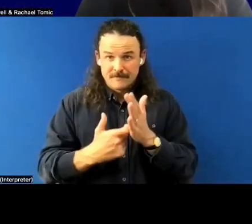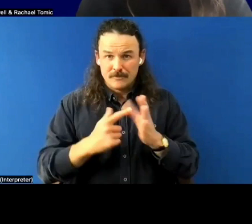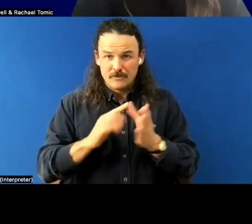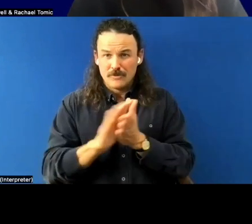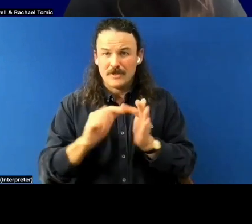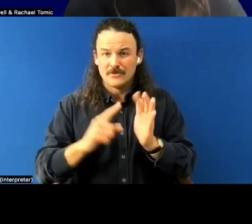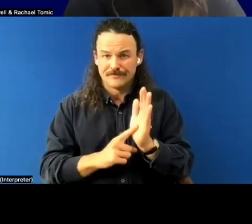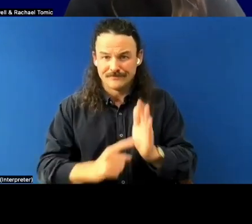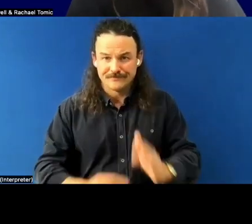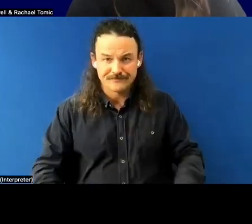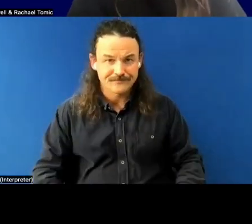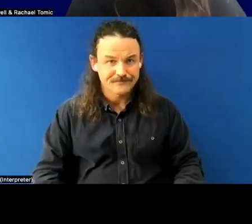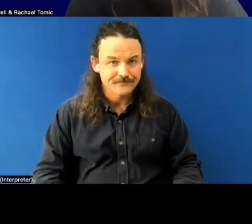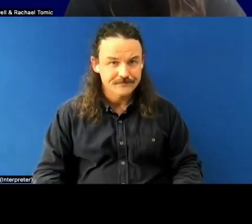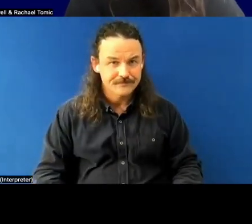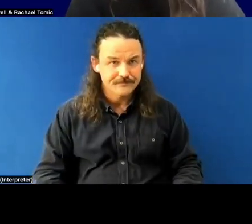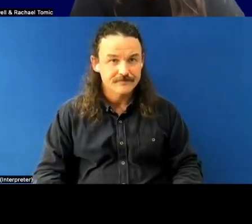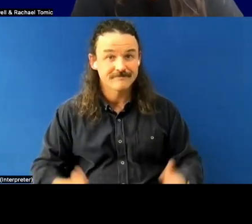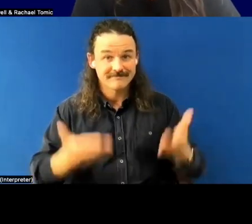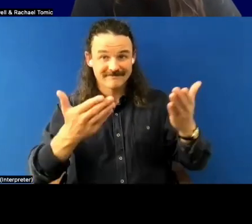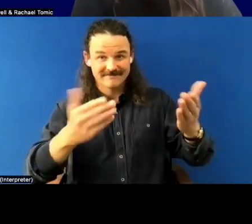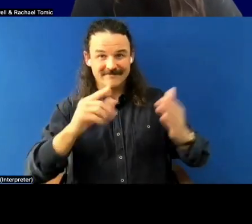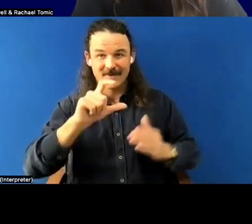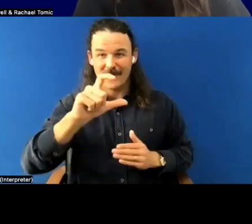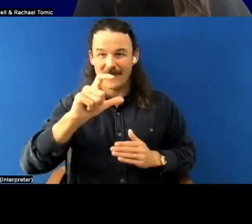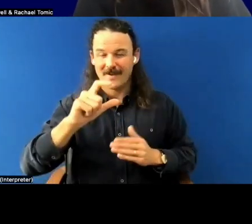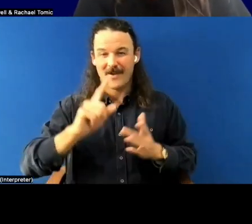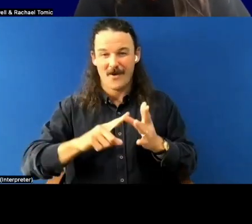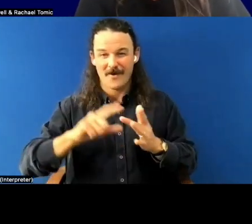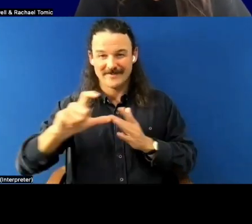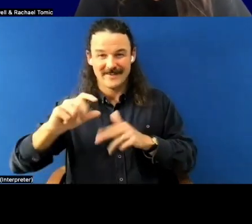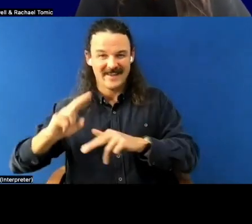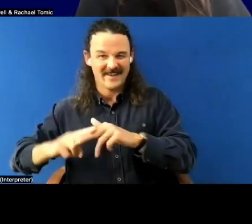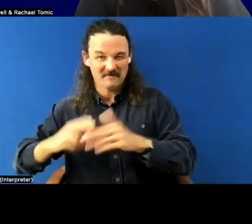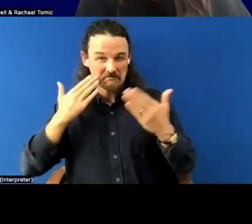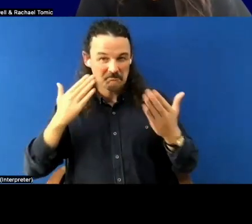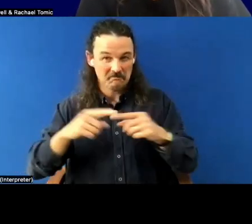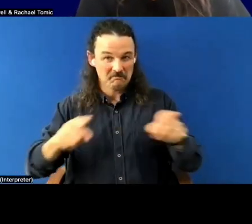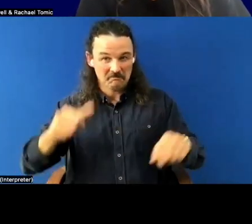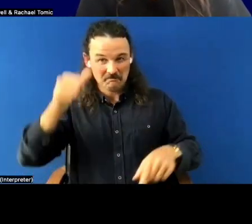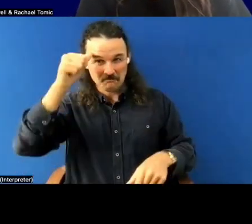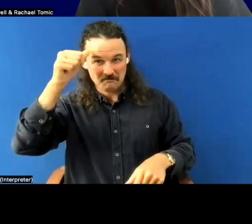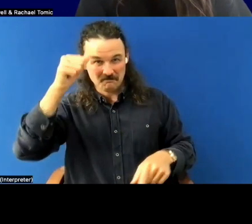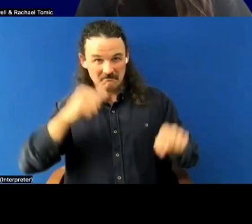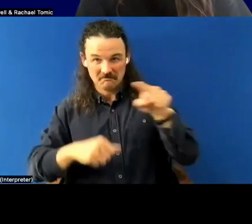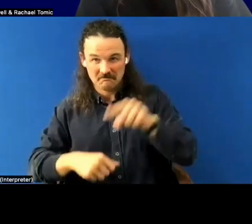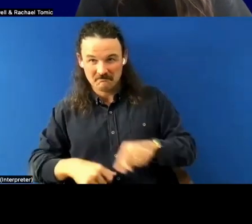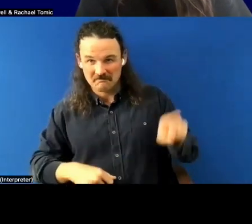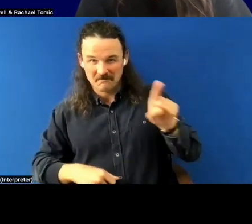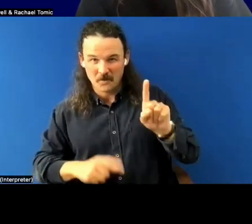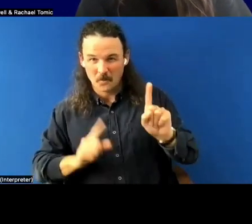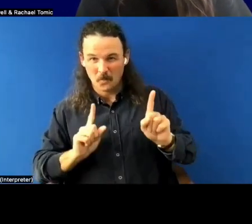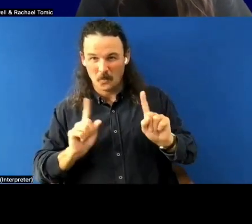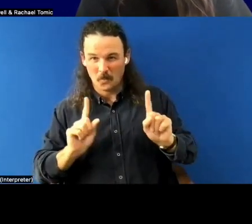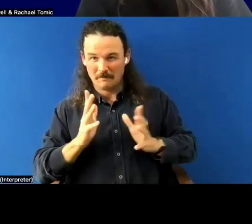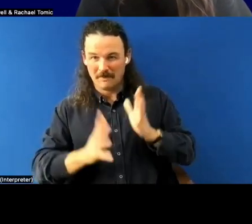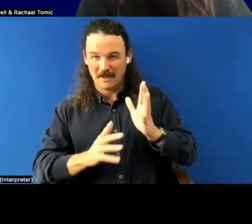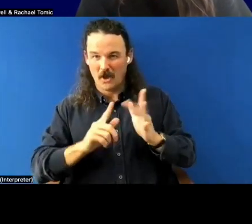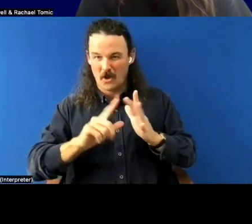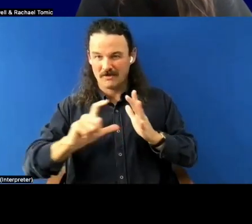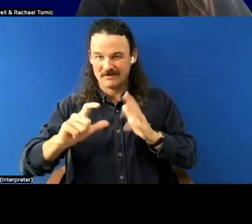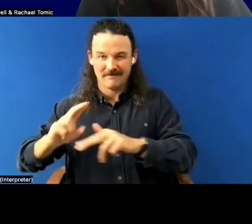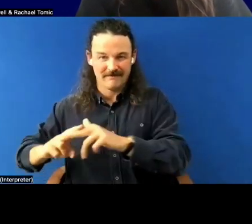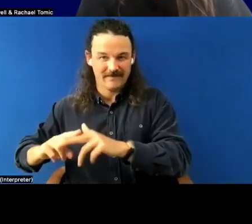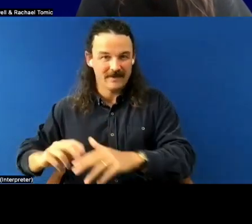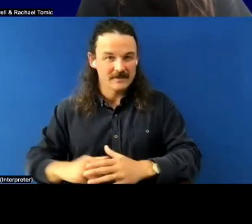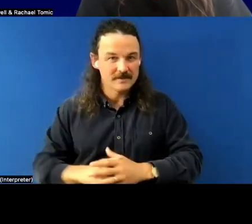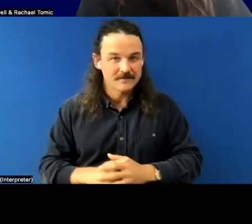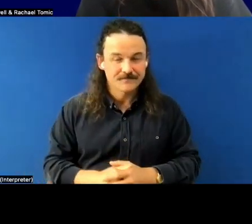this is the ICF. I'm not sure if many people are familiar with it, but it's a way that we use